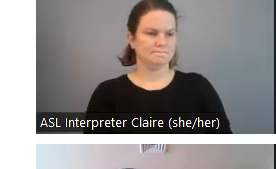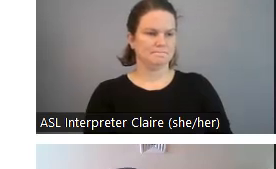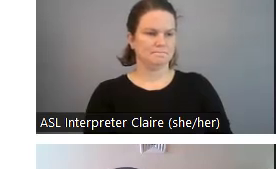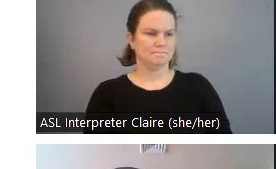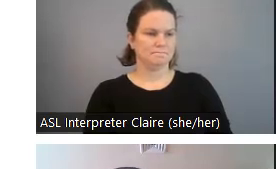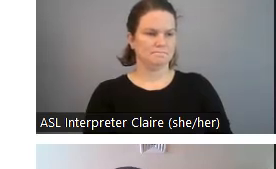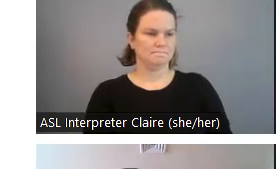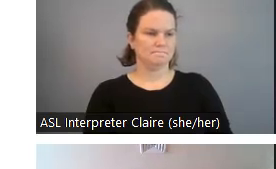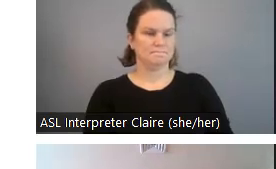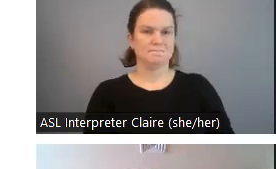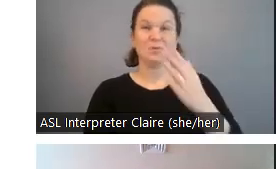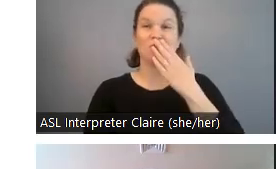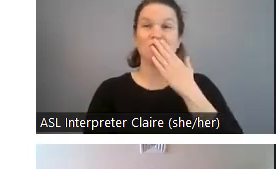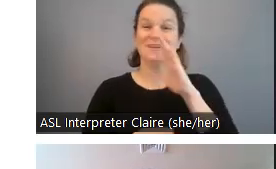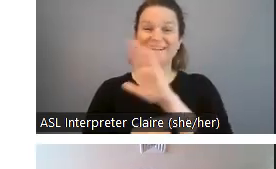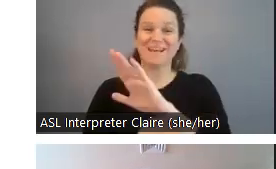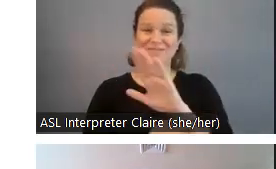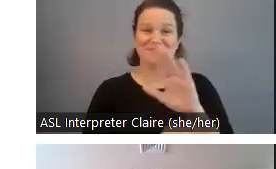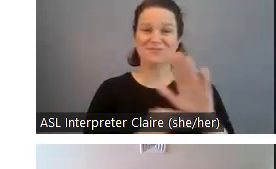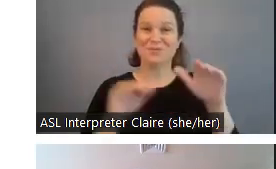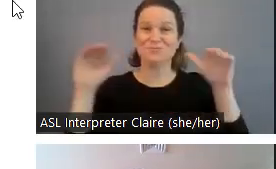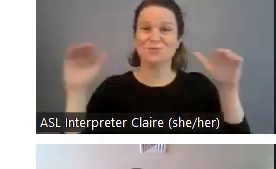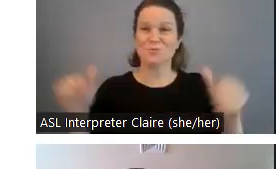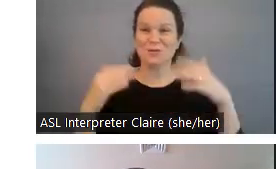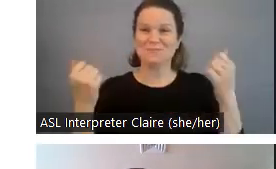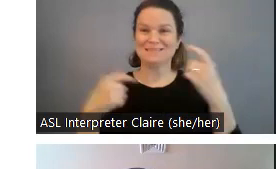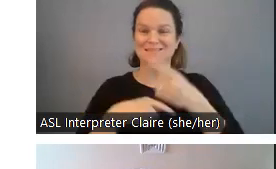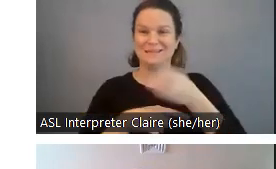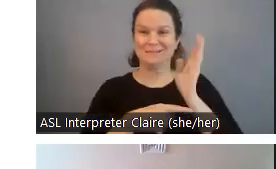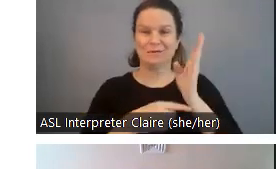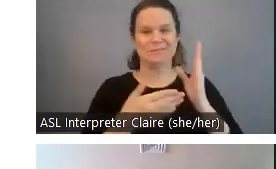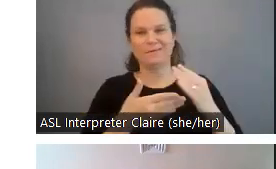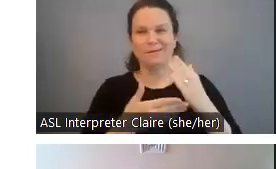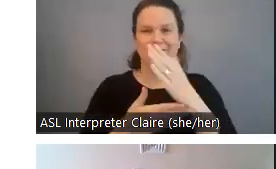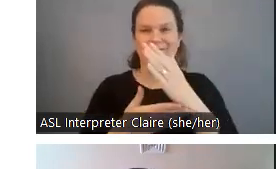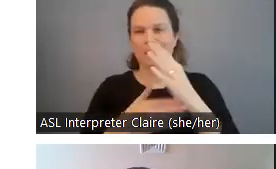Good afternoon and welcome to today's